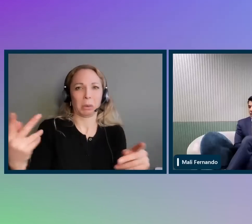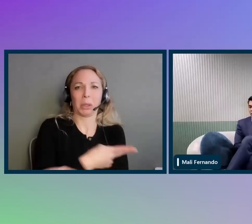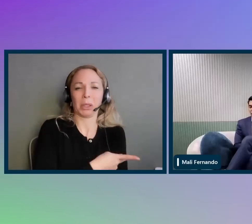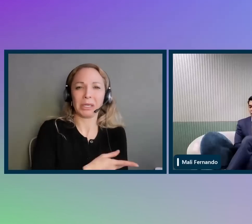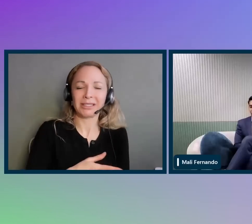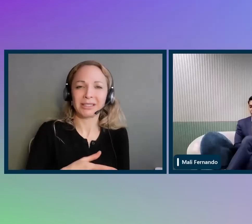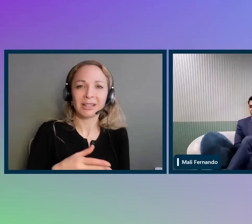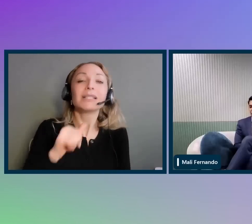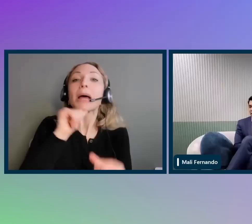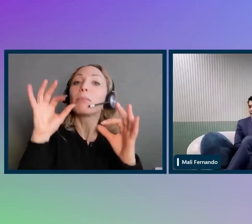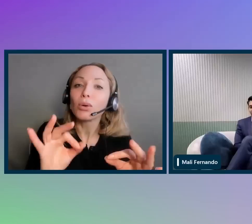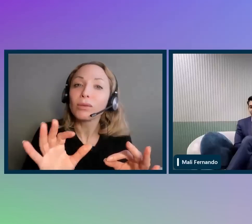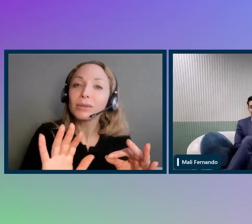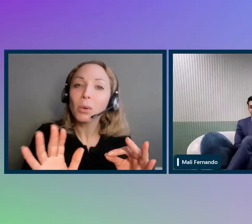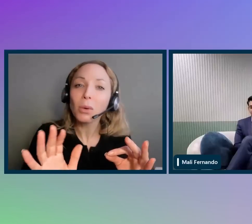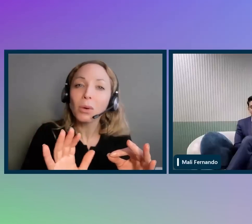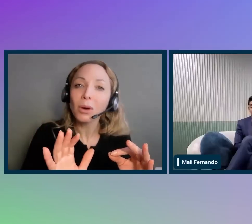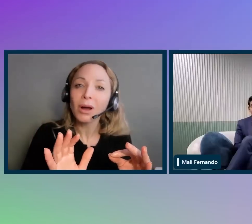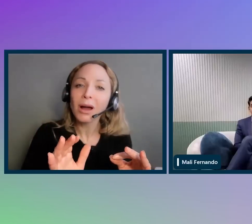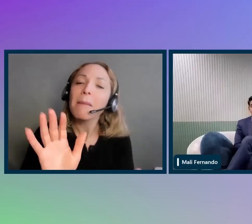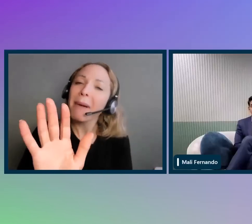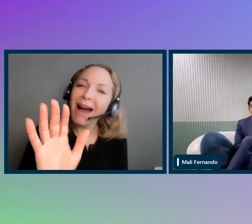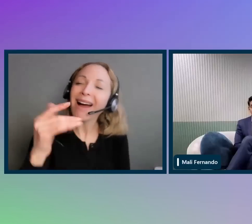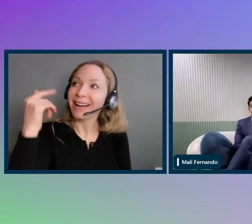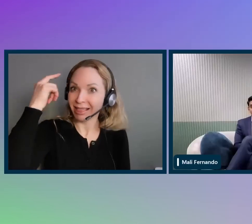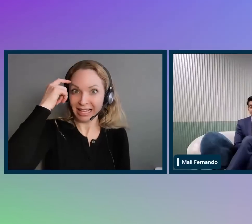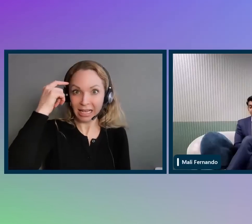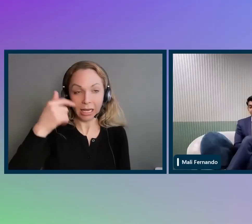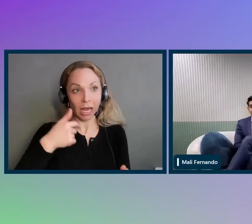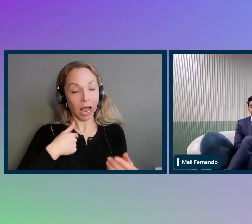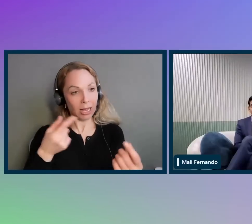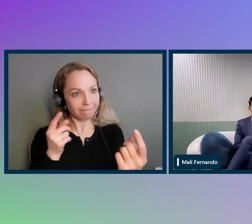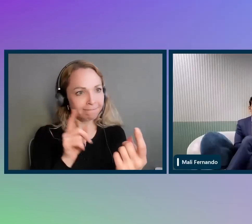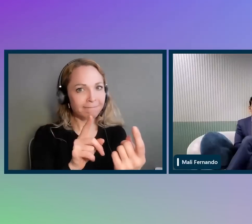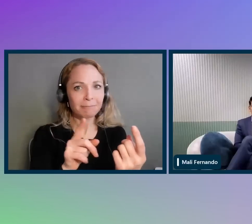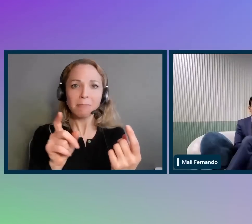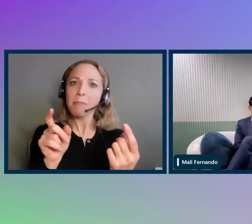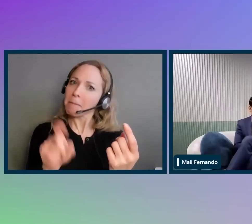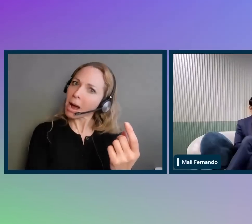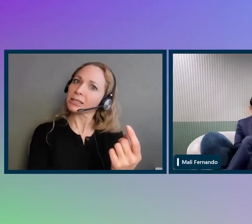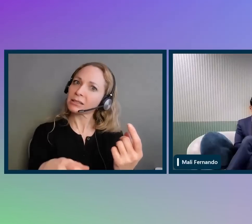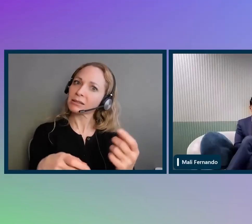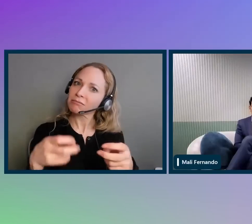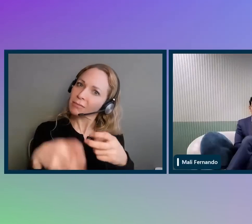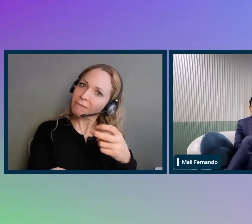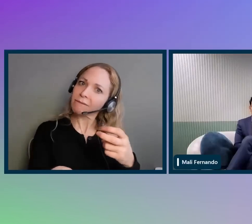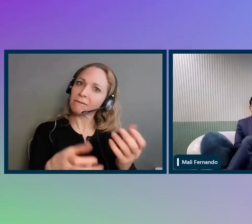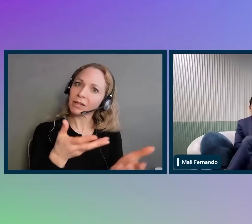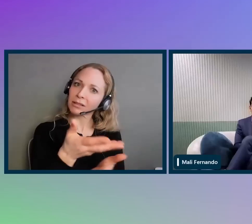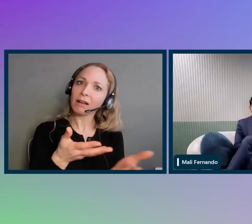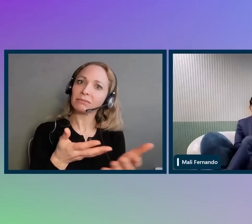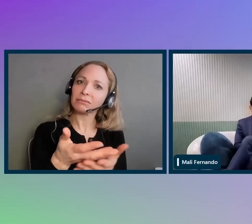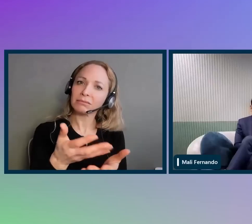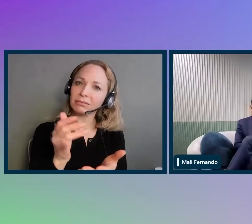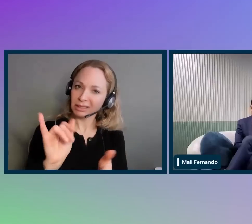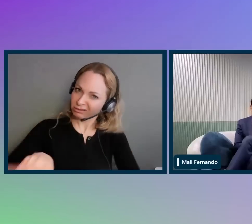if I think about my typical week today as opposed to some years in the not too distant past,